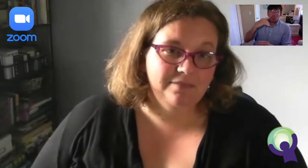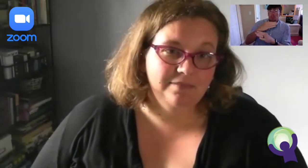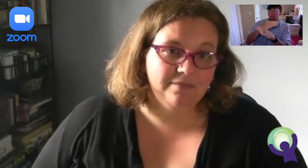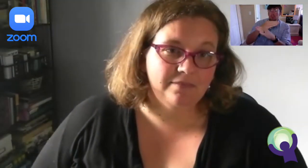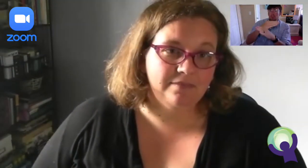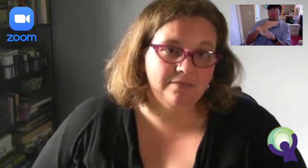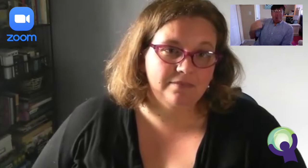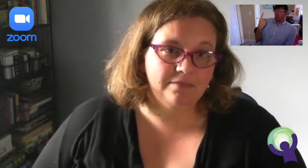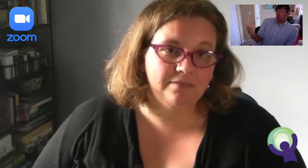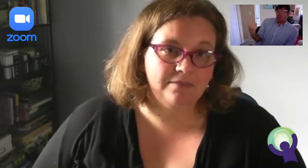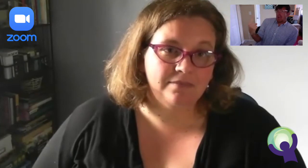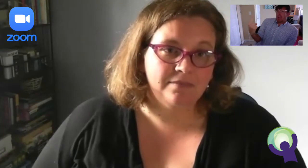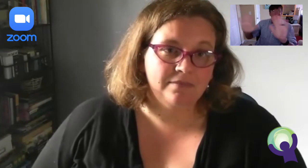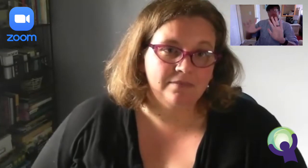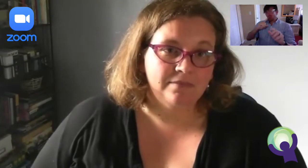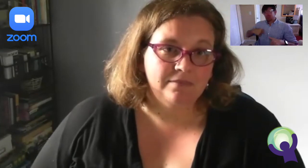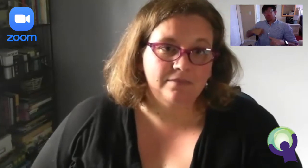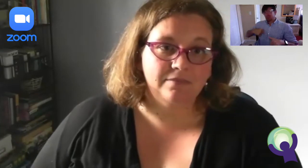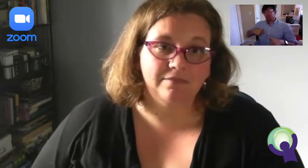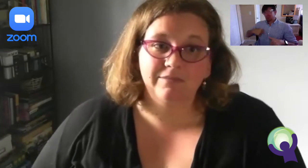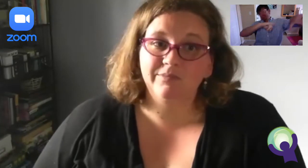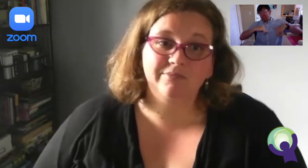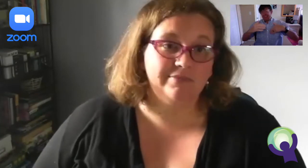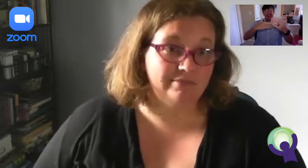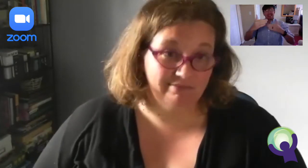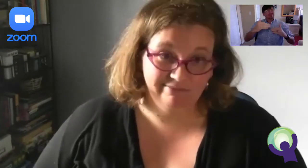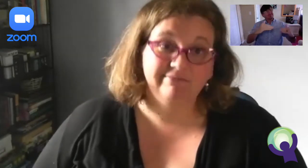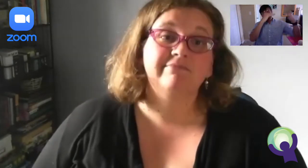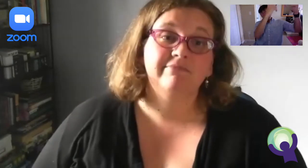A lot of students experience barriers, even in their